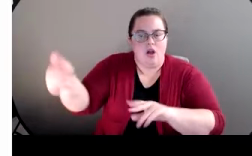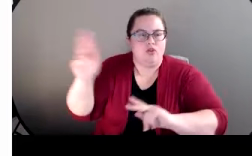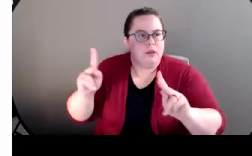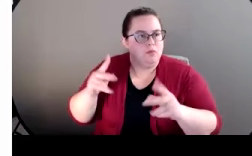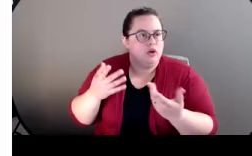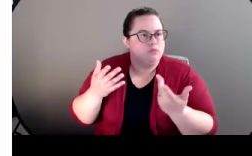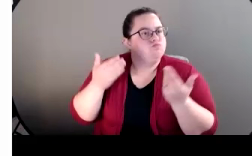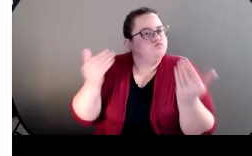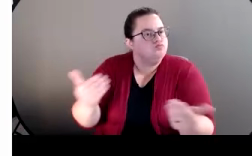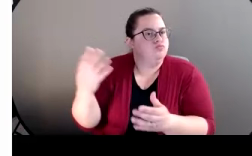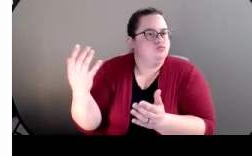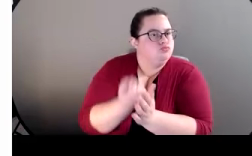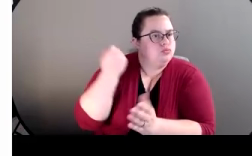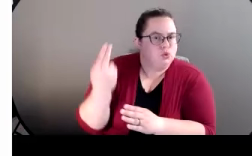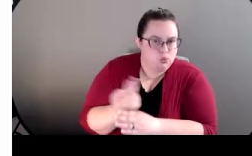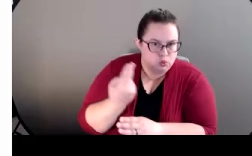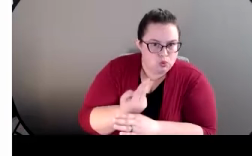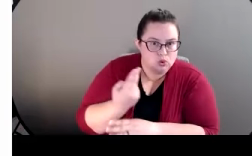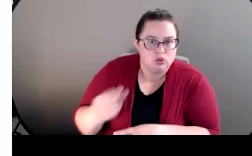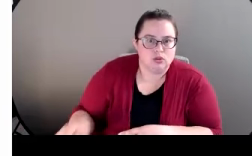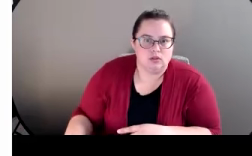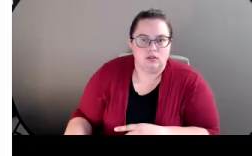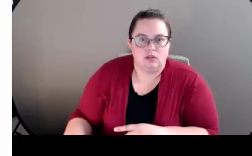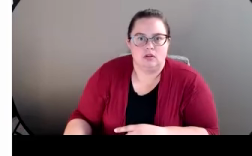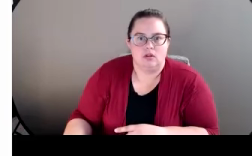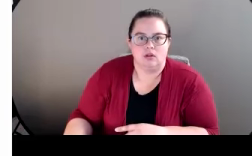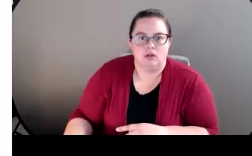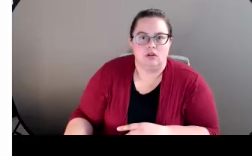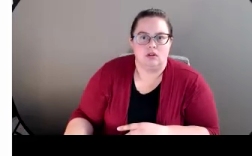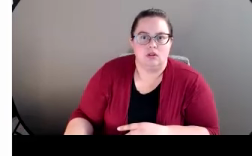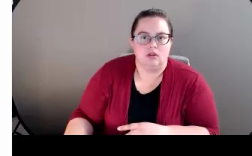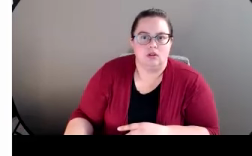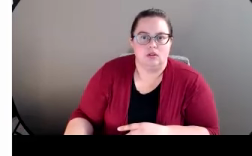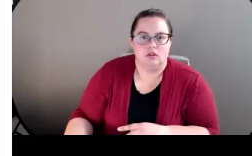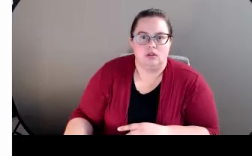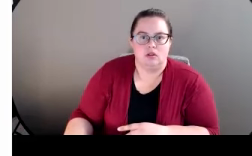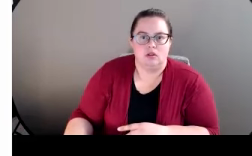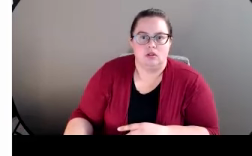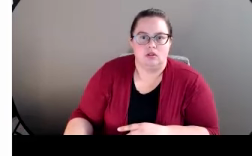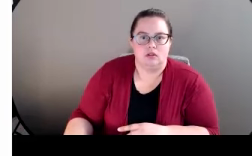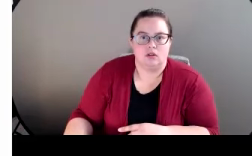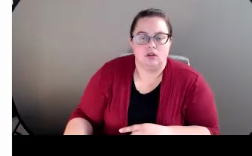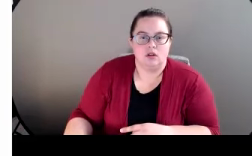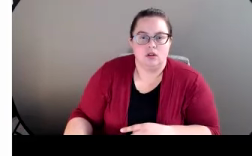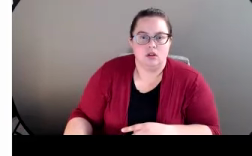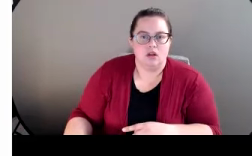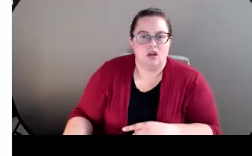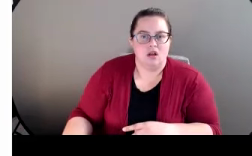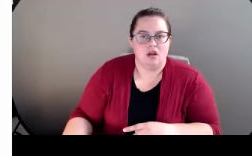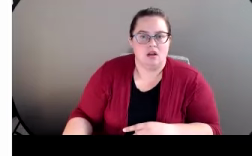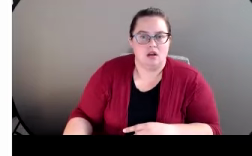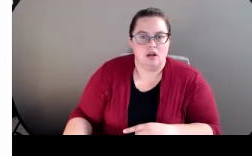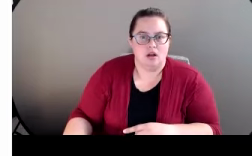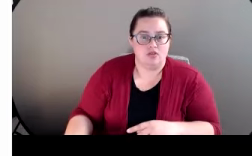And then these other little icons tell you exactly what you can do with it. Now, we could definitely spend 75 minutes